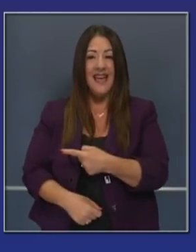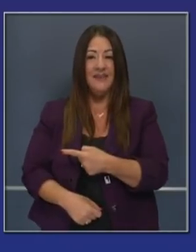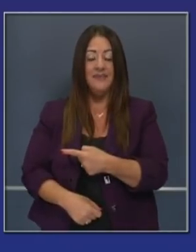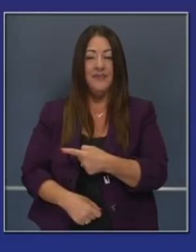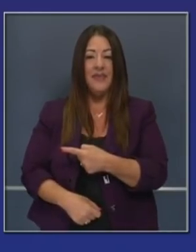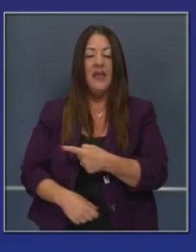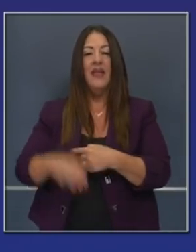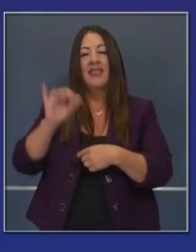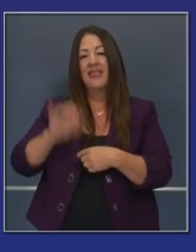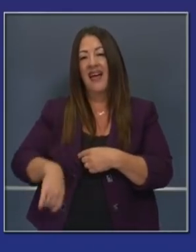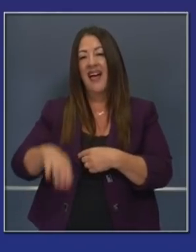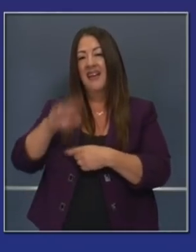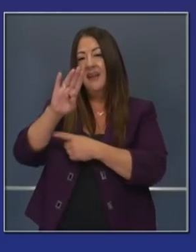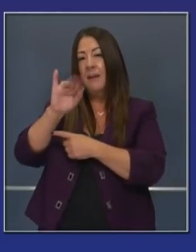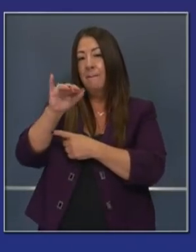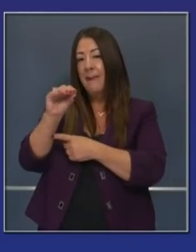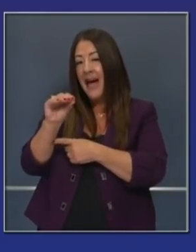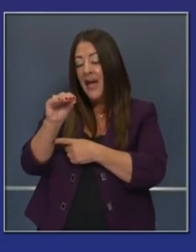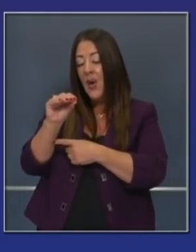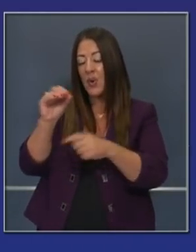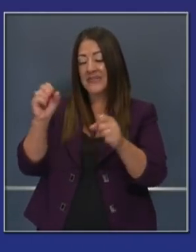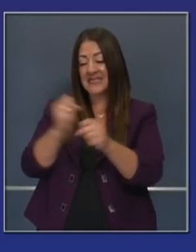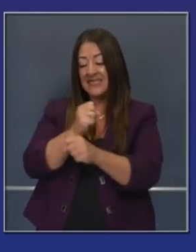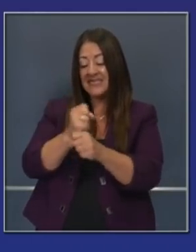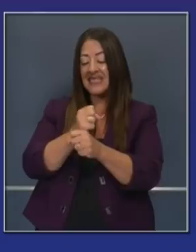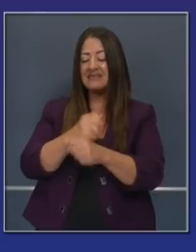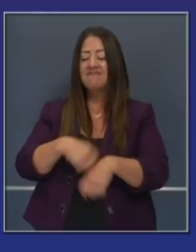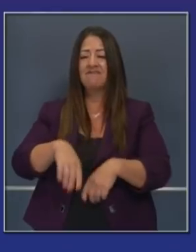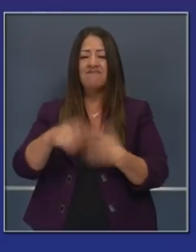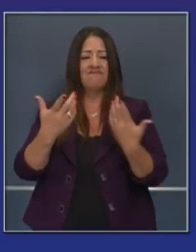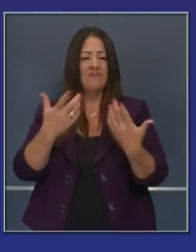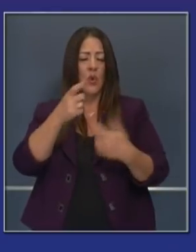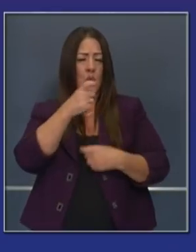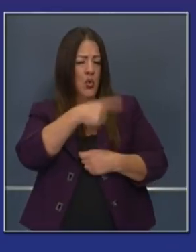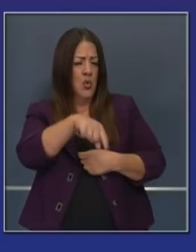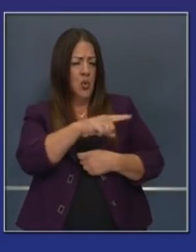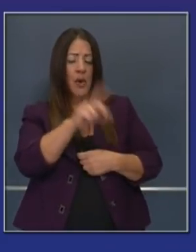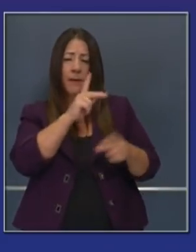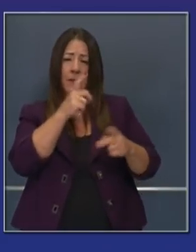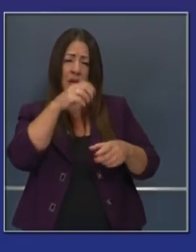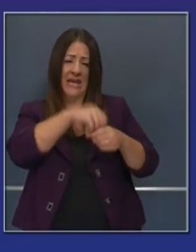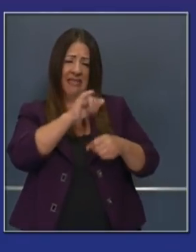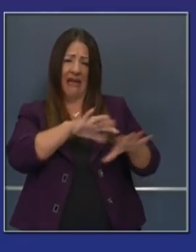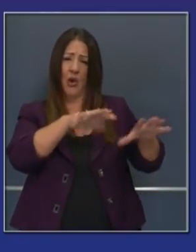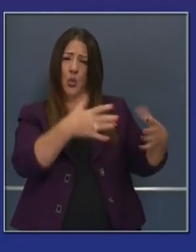THEY ARE DONE NOT JUST FAST AND MADE AVAILABLE BUT DONE SAFELY.